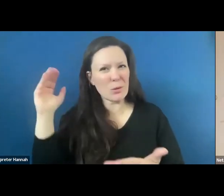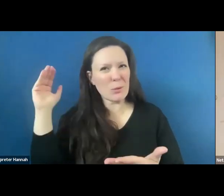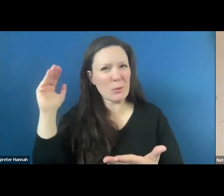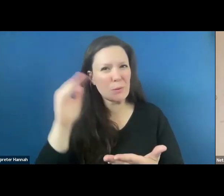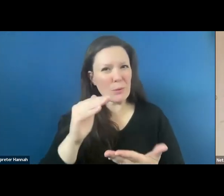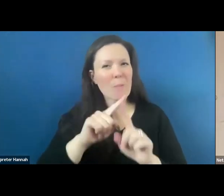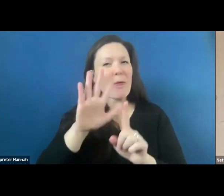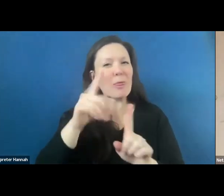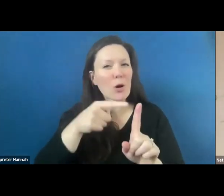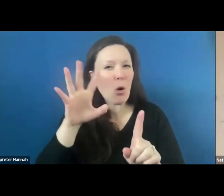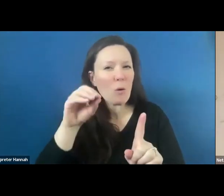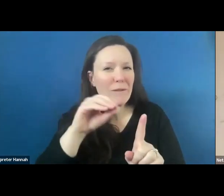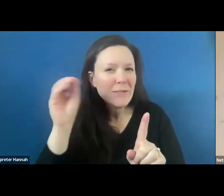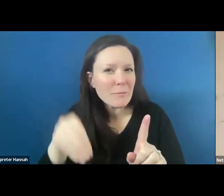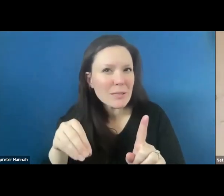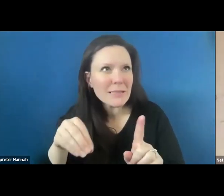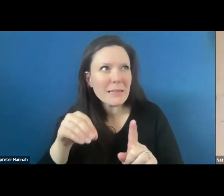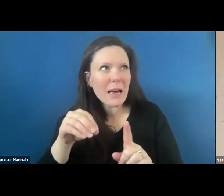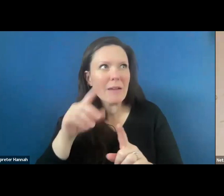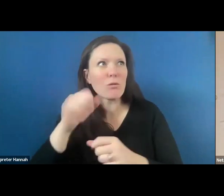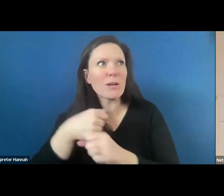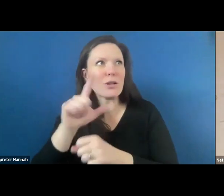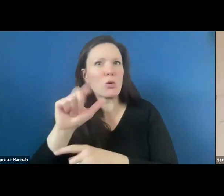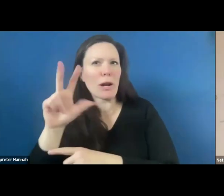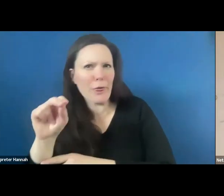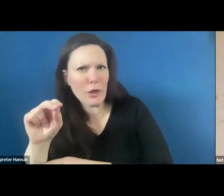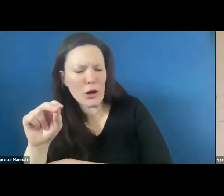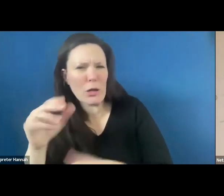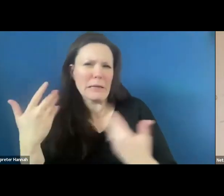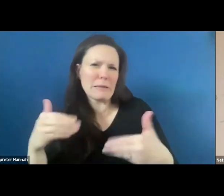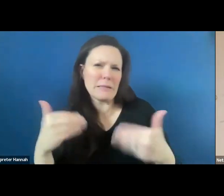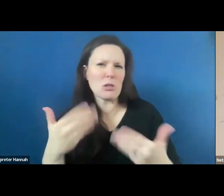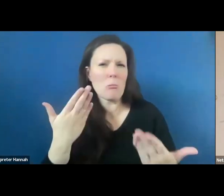goals, which I could talk about later in Q&A, if you're interested.